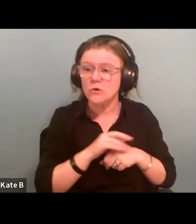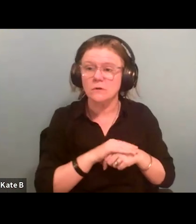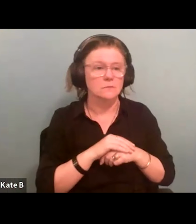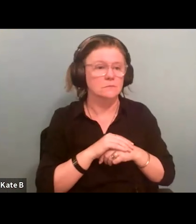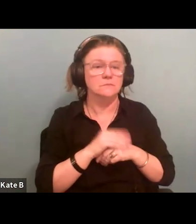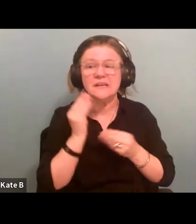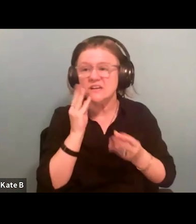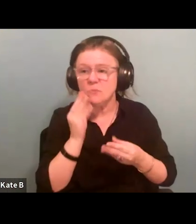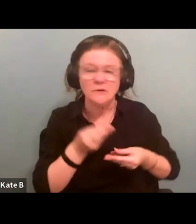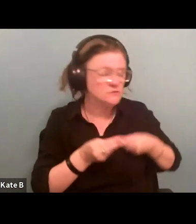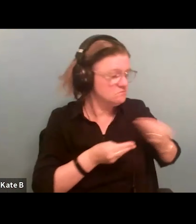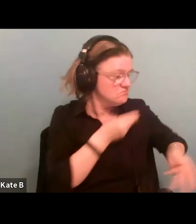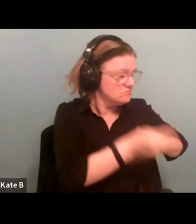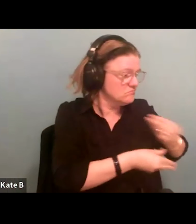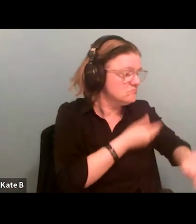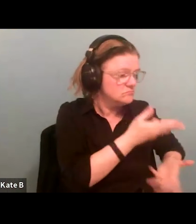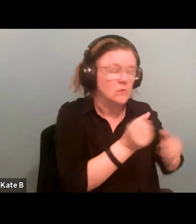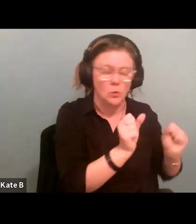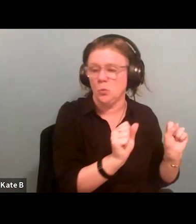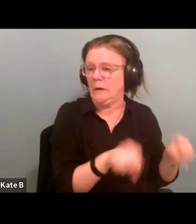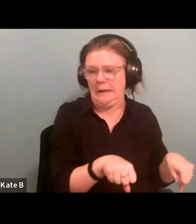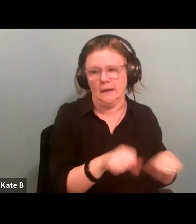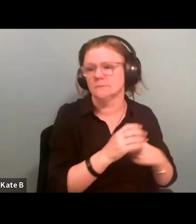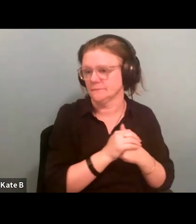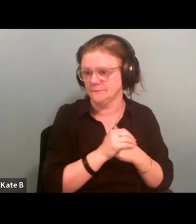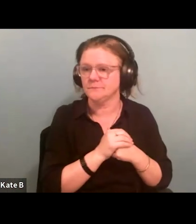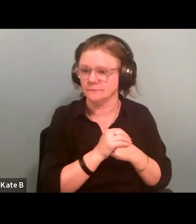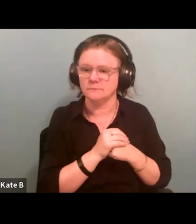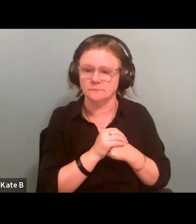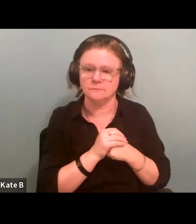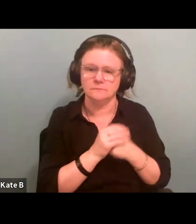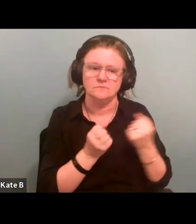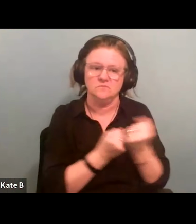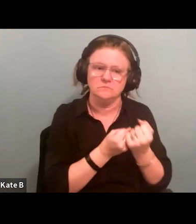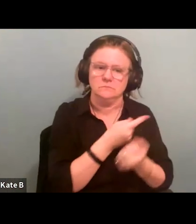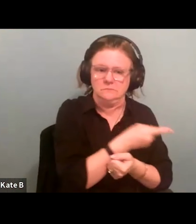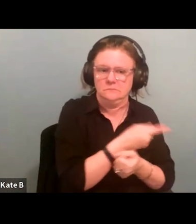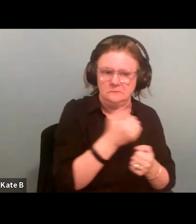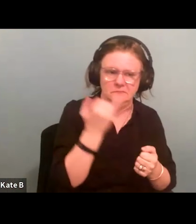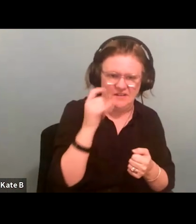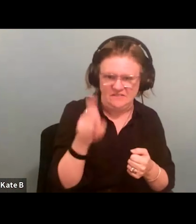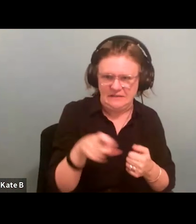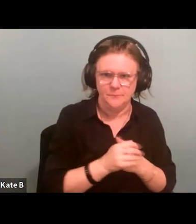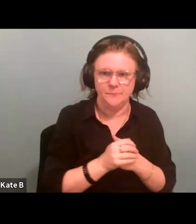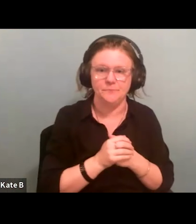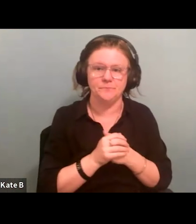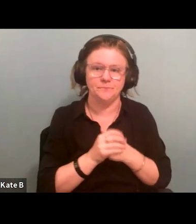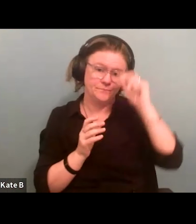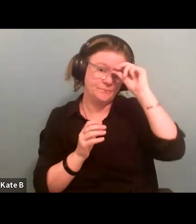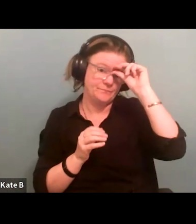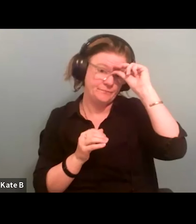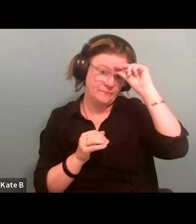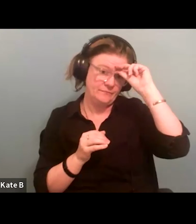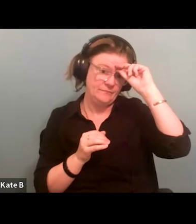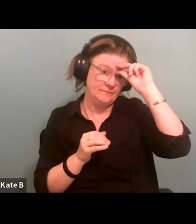contacts from all sorts of entities and support networks throughout communities. Now I'll go into the details of what